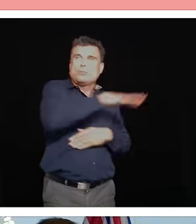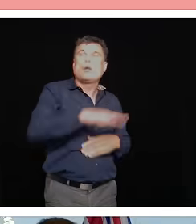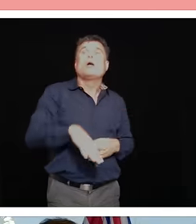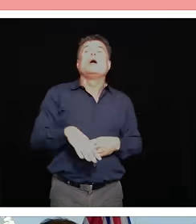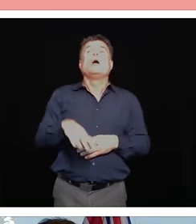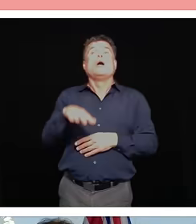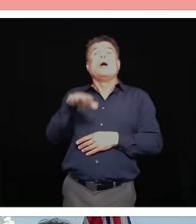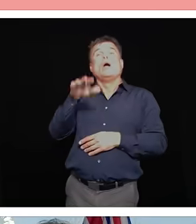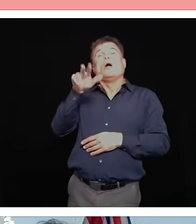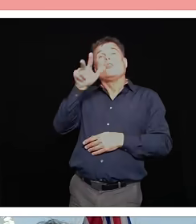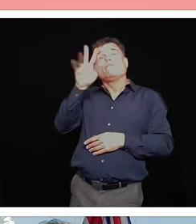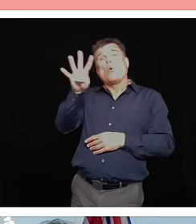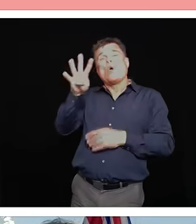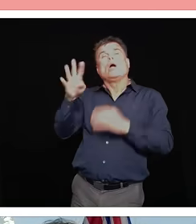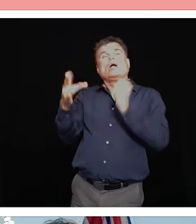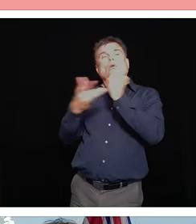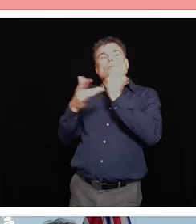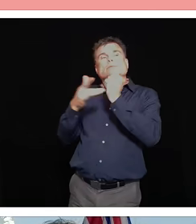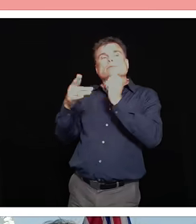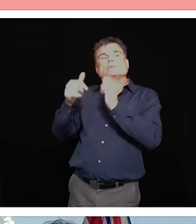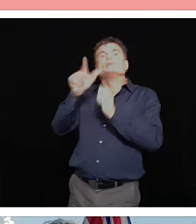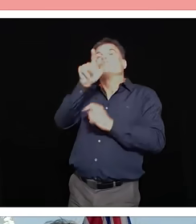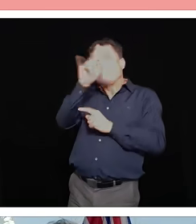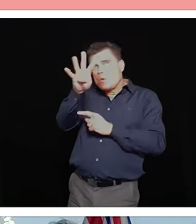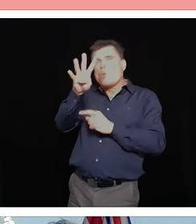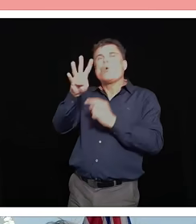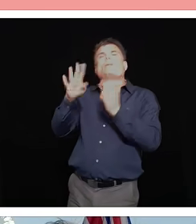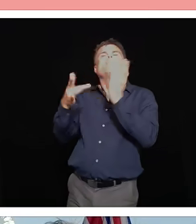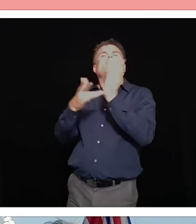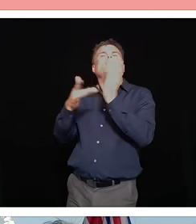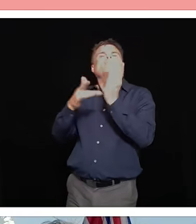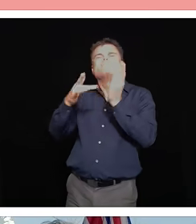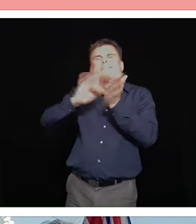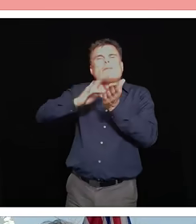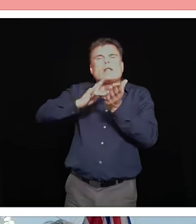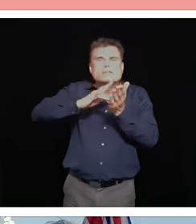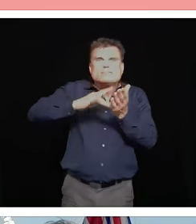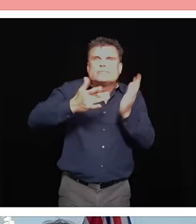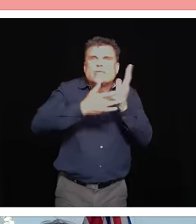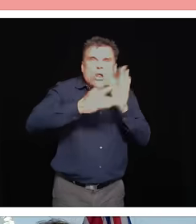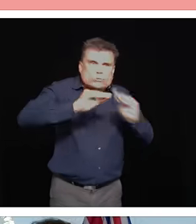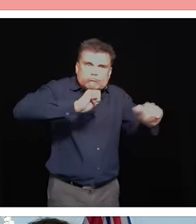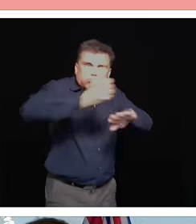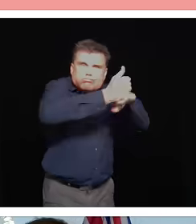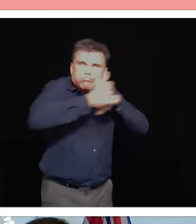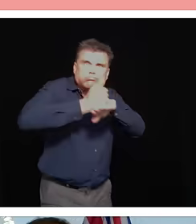this is how we control the spread and make sure we keep each other safe and making sure